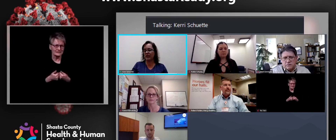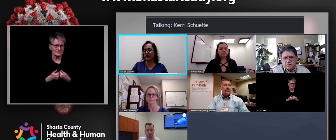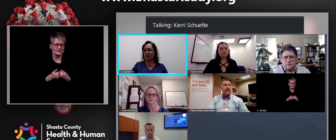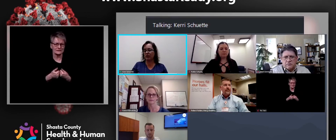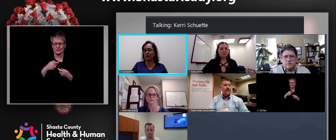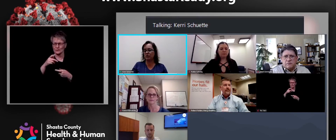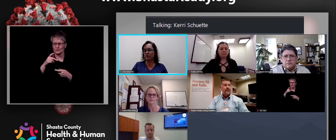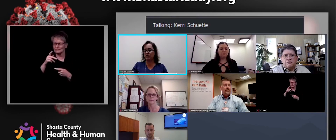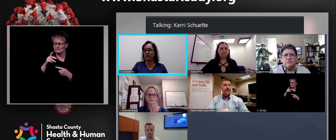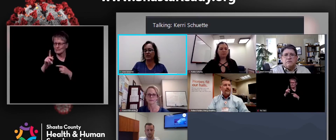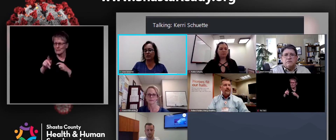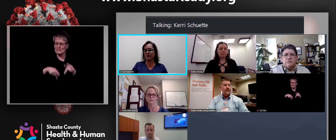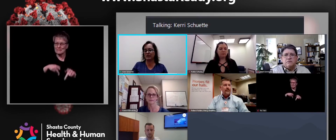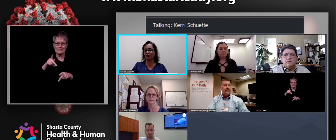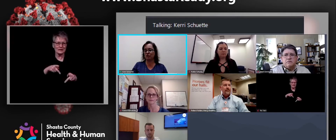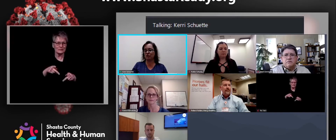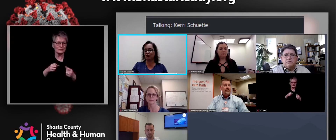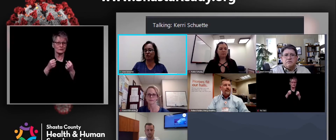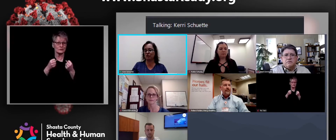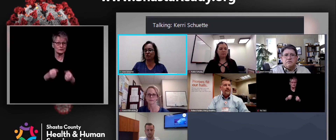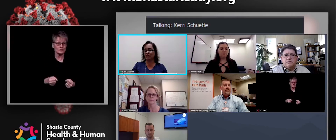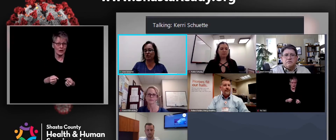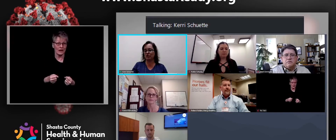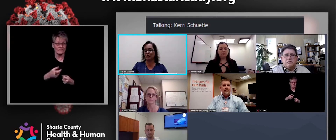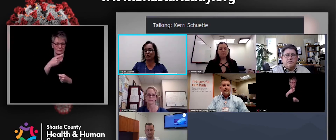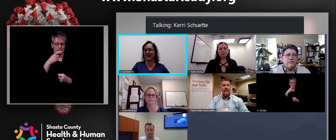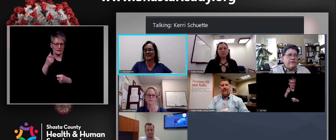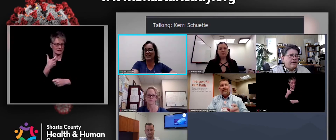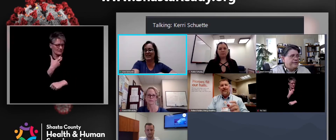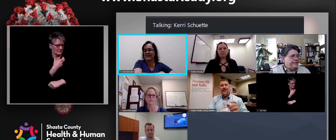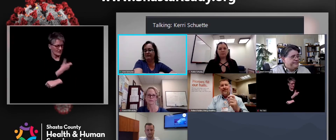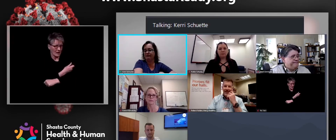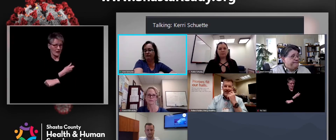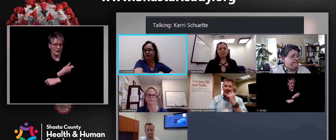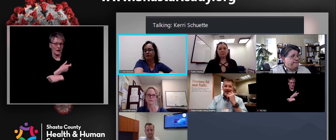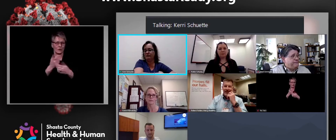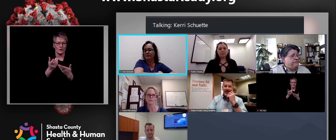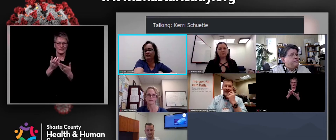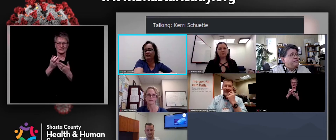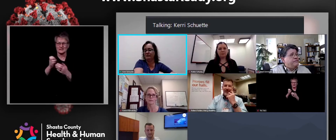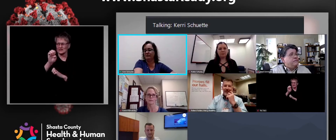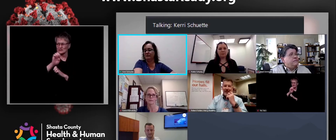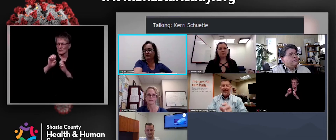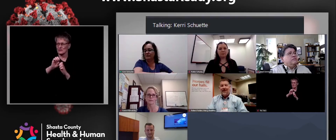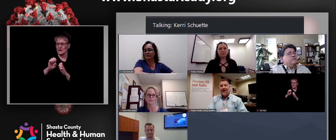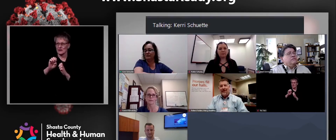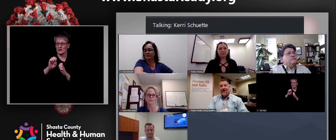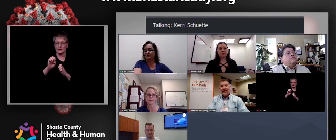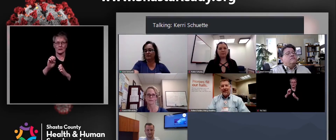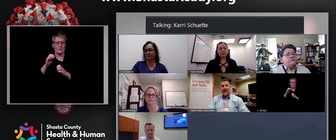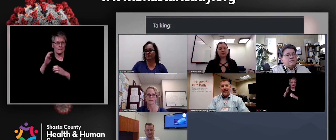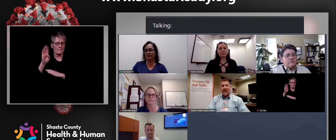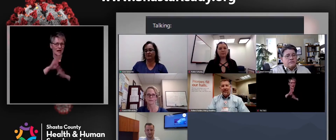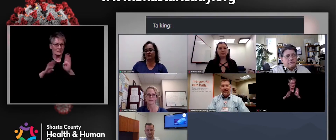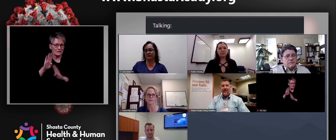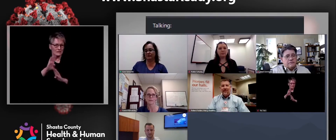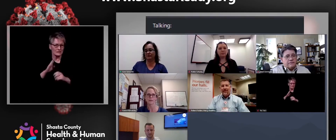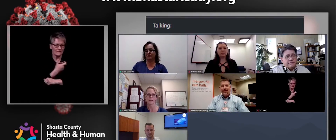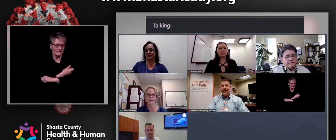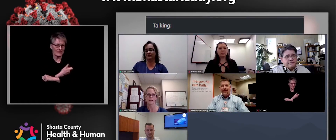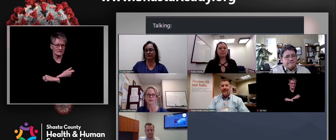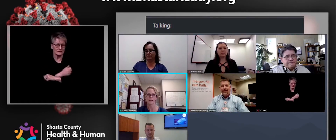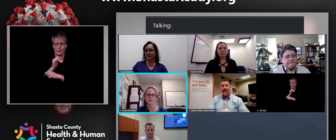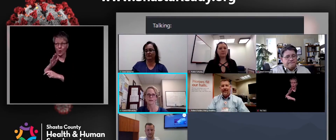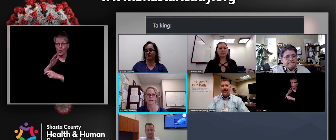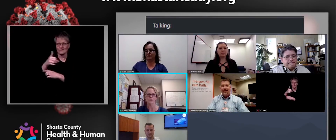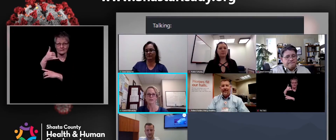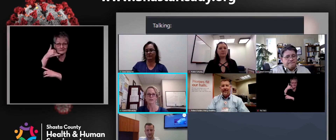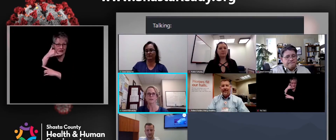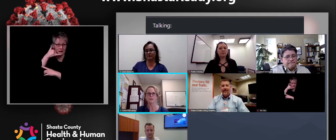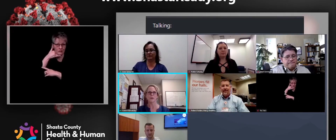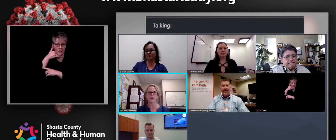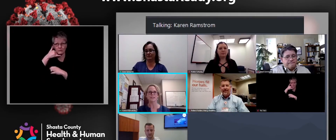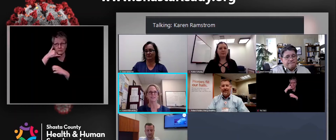impaired from the new experimental gene-altering biological vaccine?